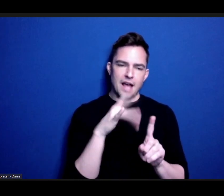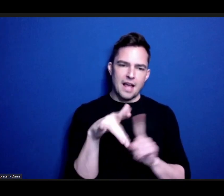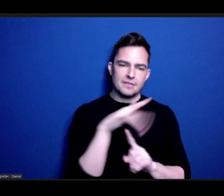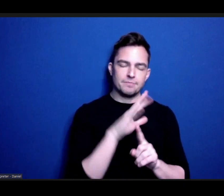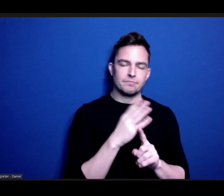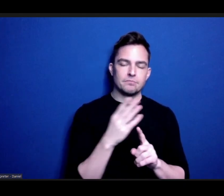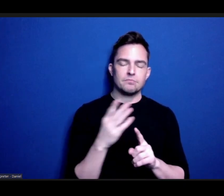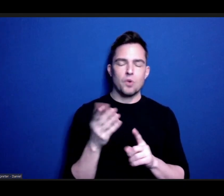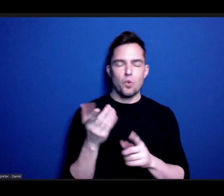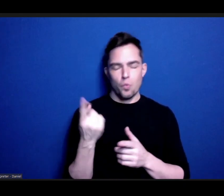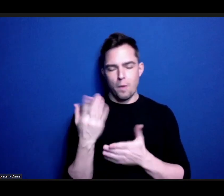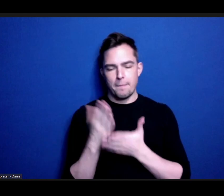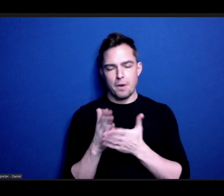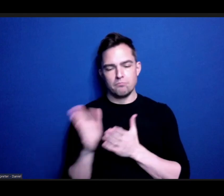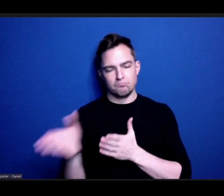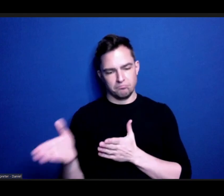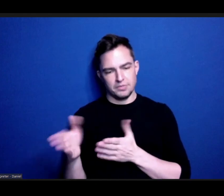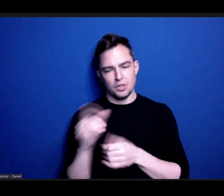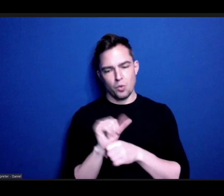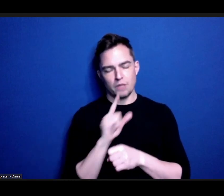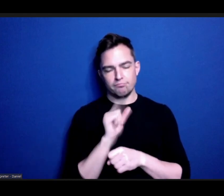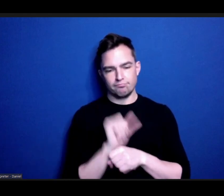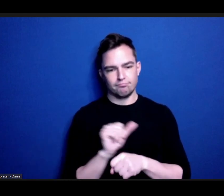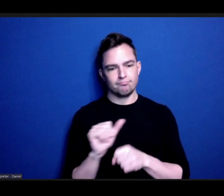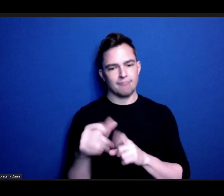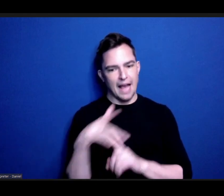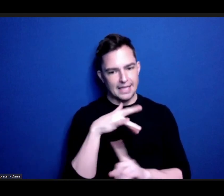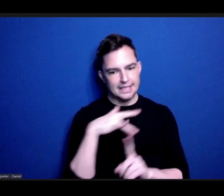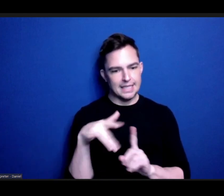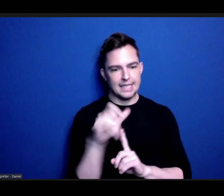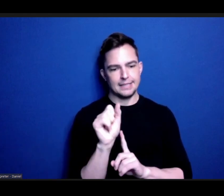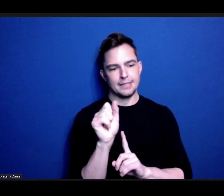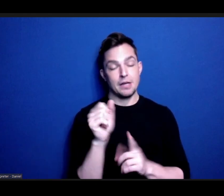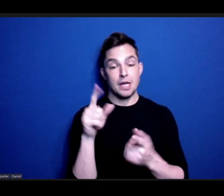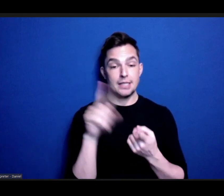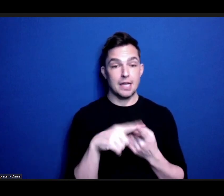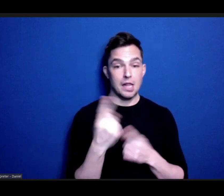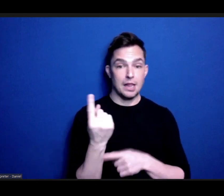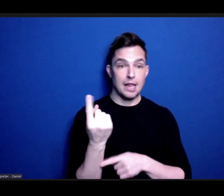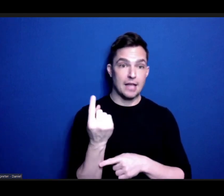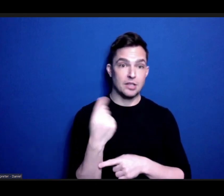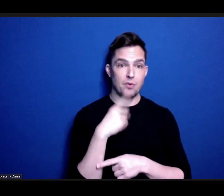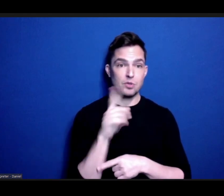yes, this work is absolutely isolating. Until last year, I was the only black faculty in